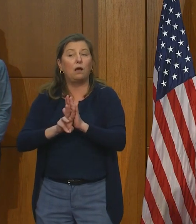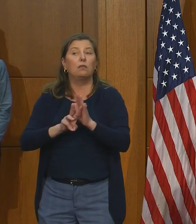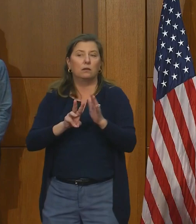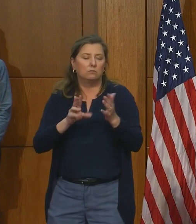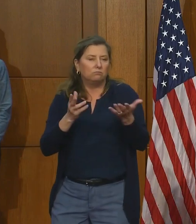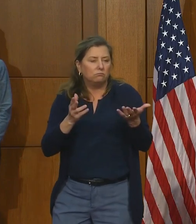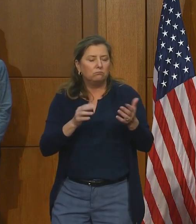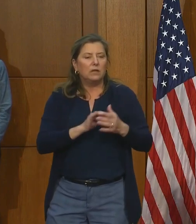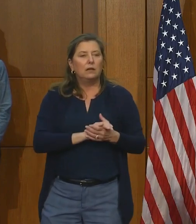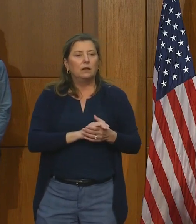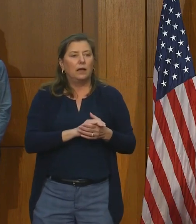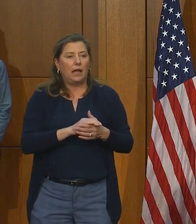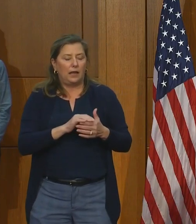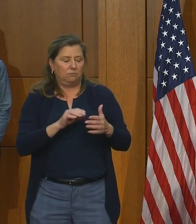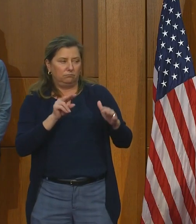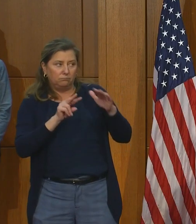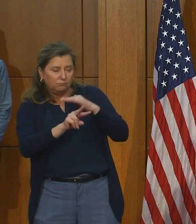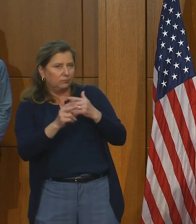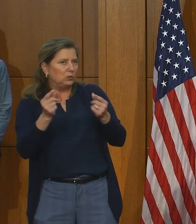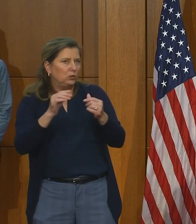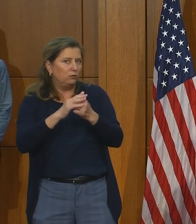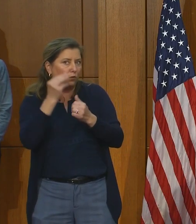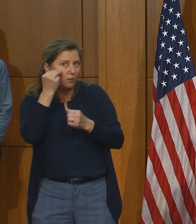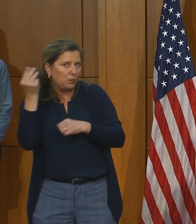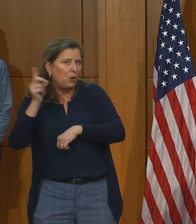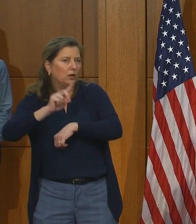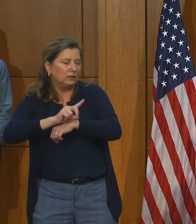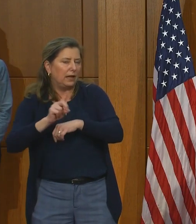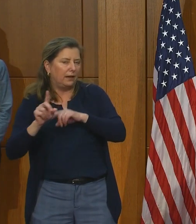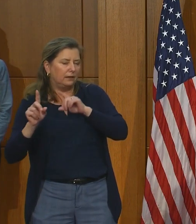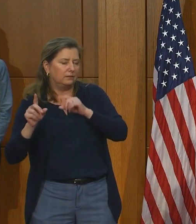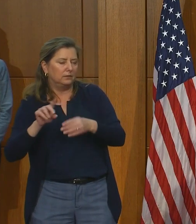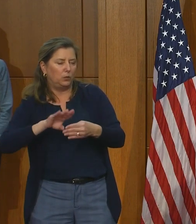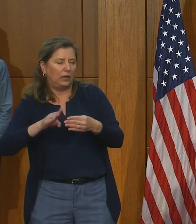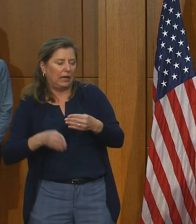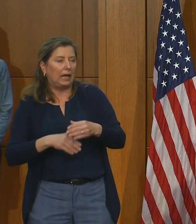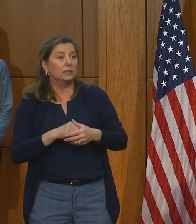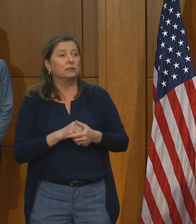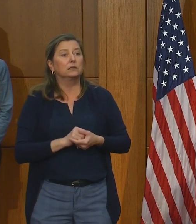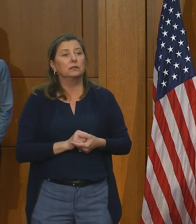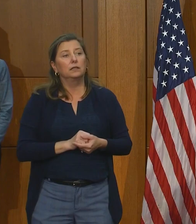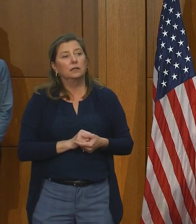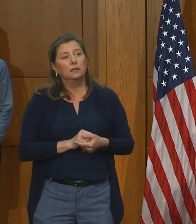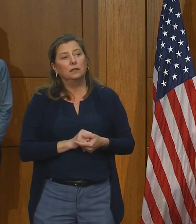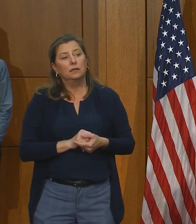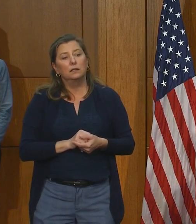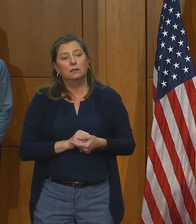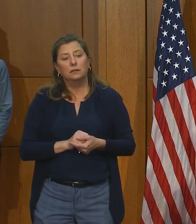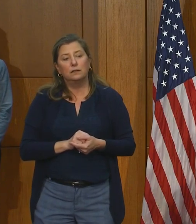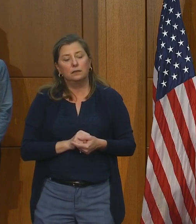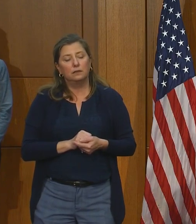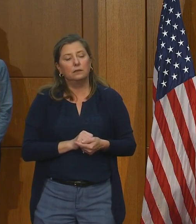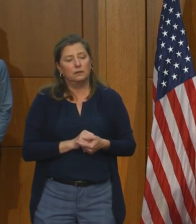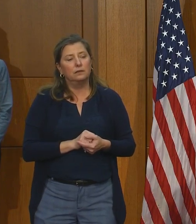OUR BEACHES ARE THE COMMONWEALTH OF VIRGINIA. IN